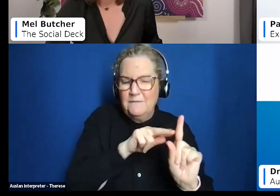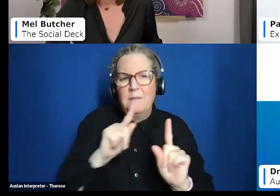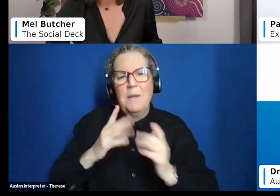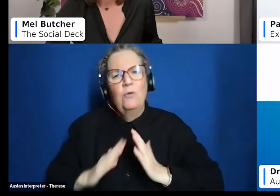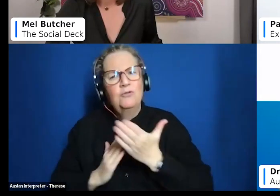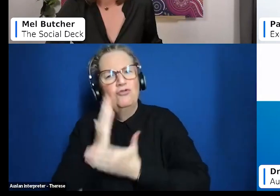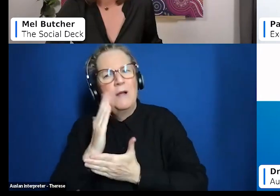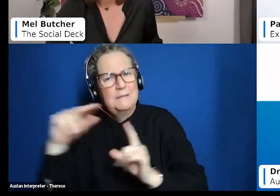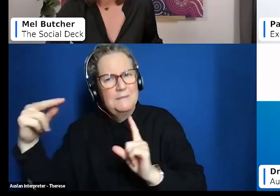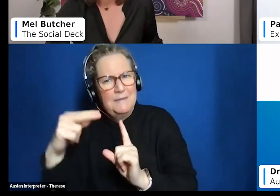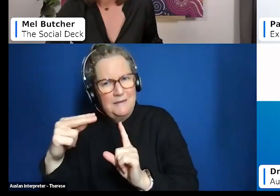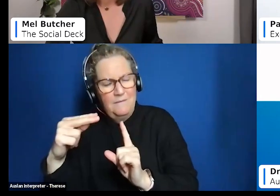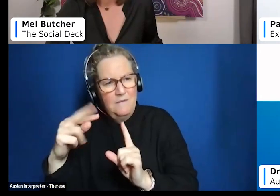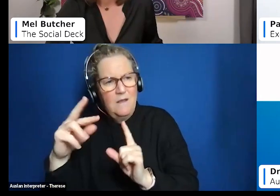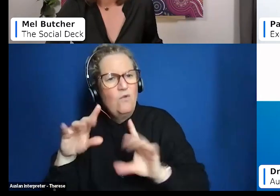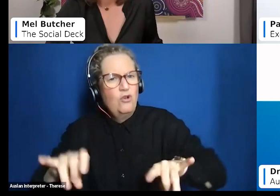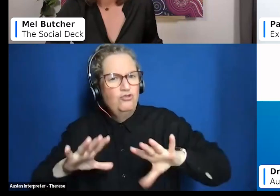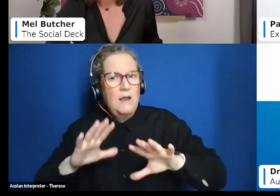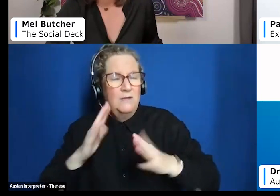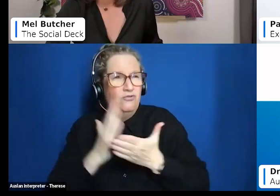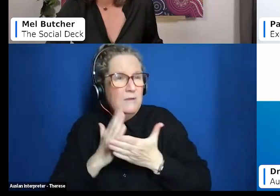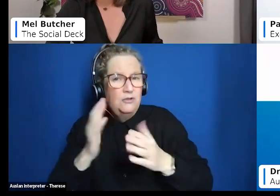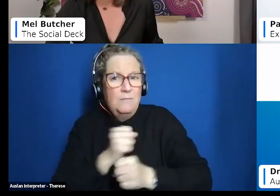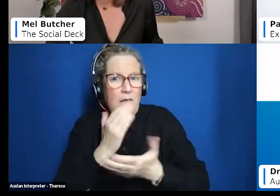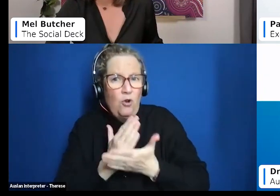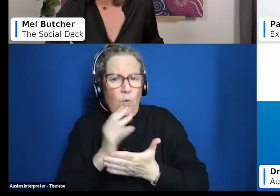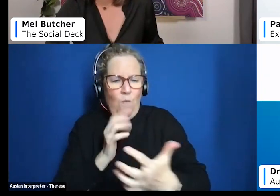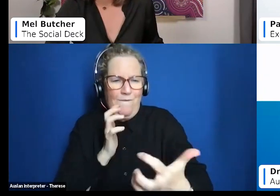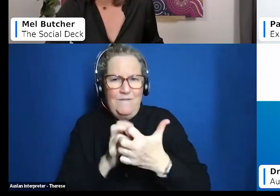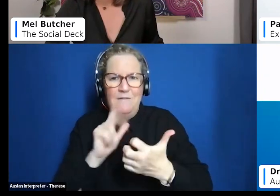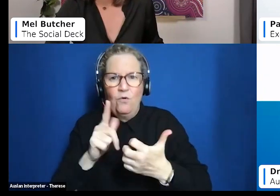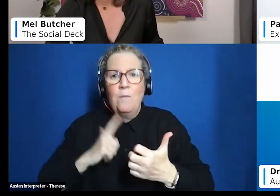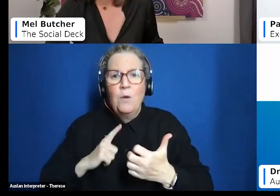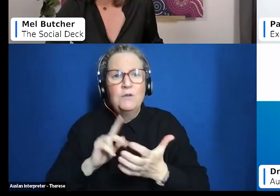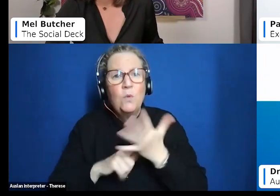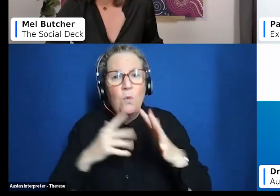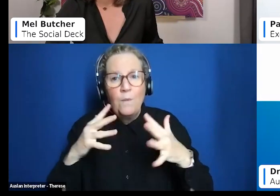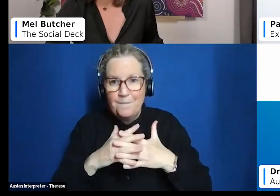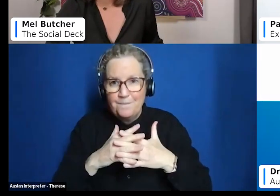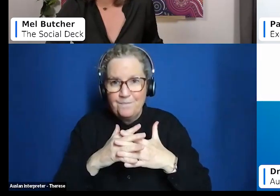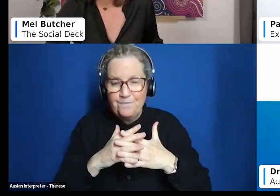For Australia to ensure that we really do want to have fit for purpose laws in this respect. We know that